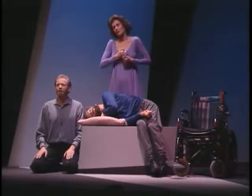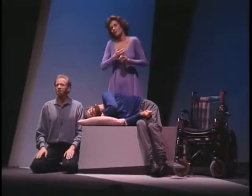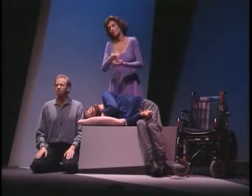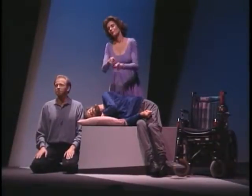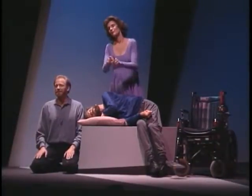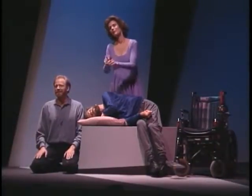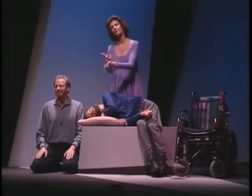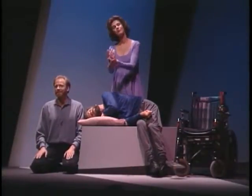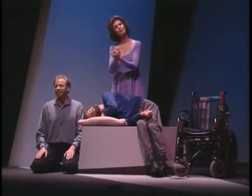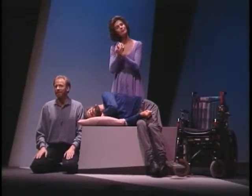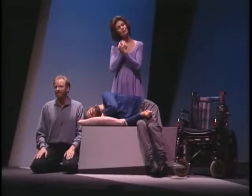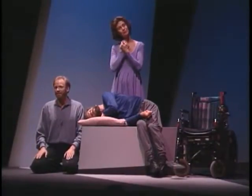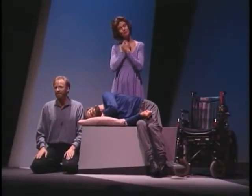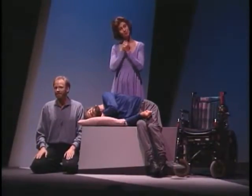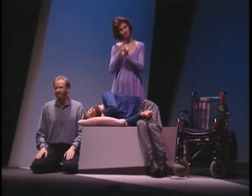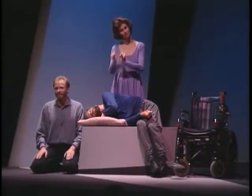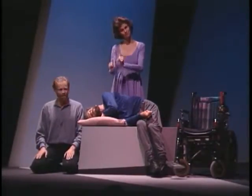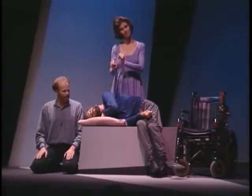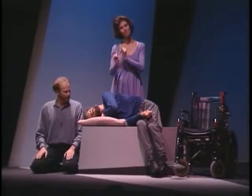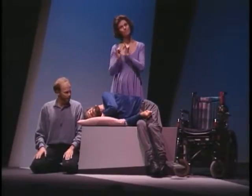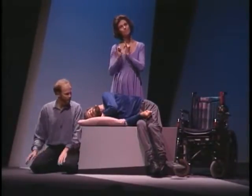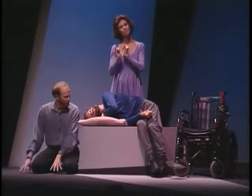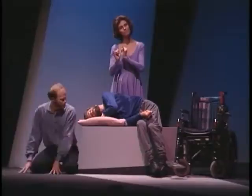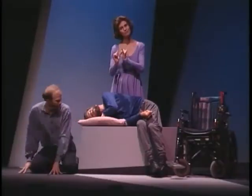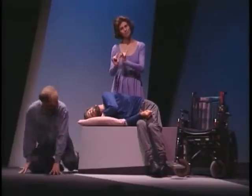to be loved